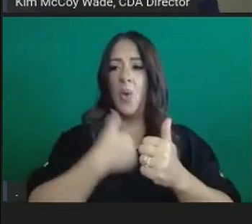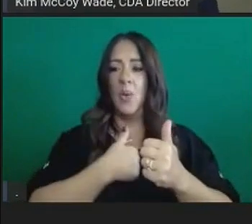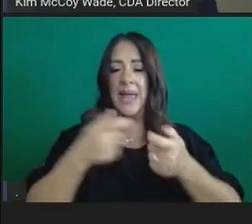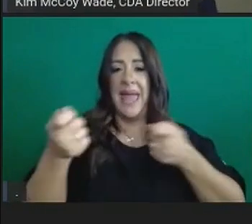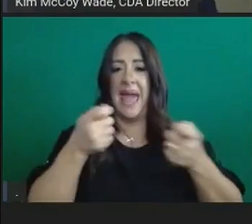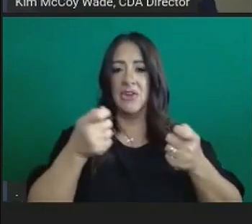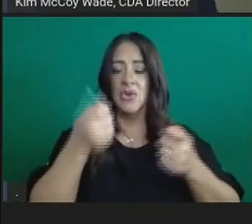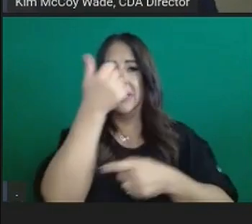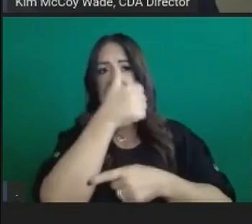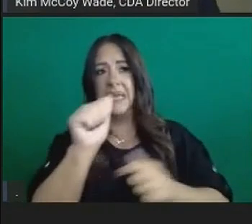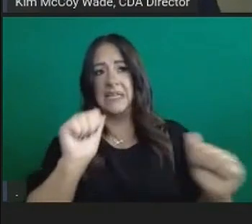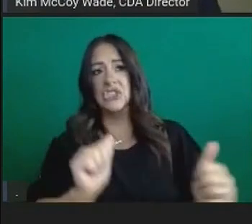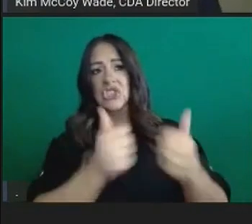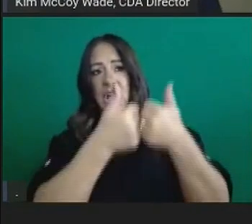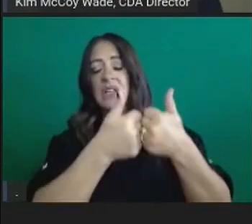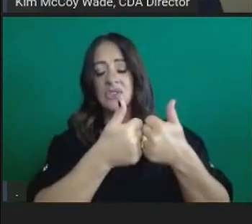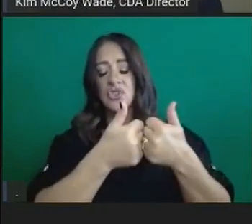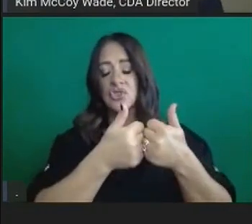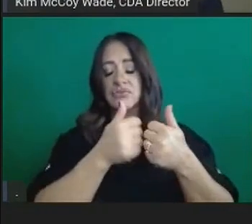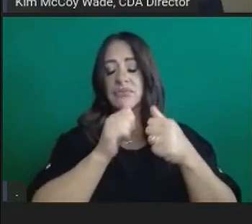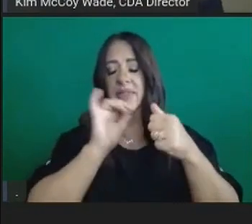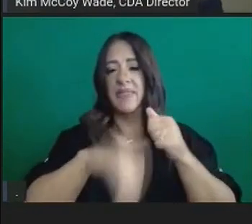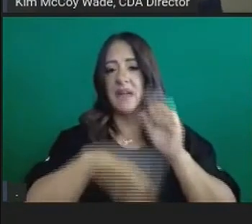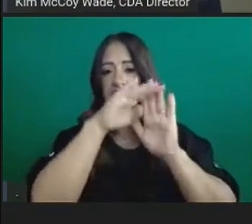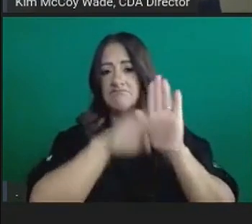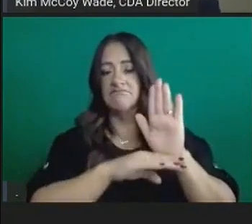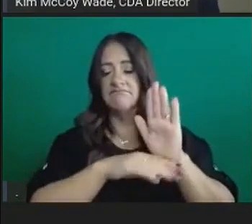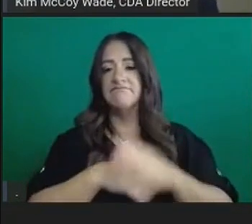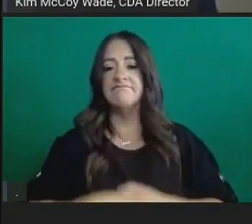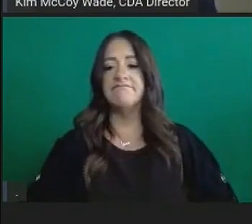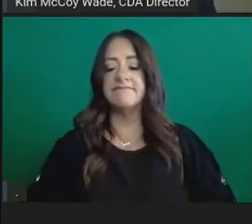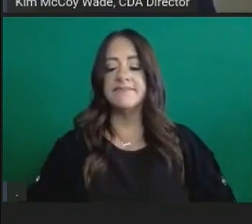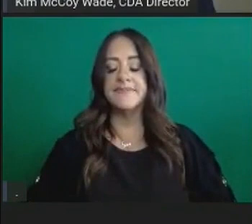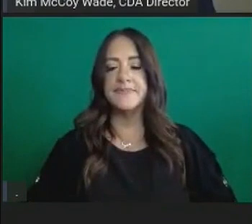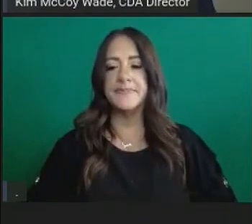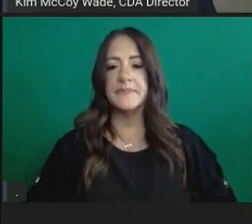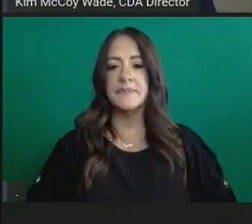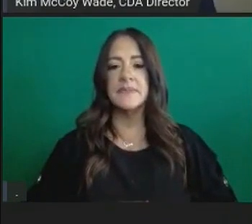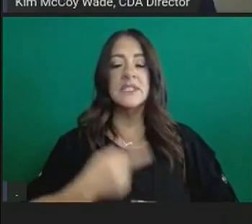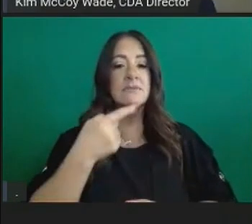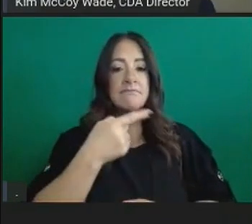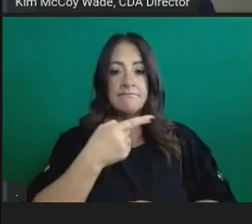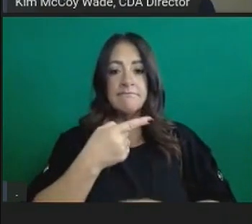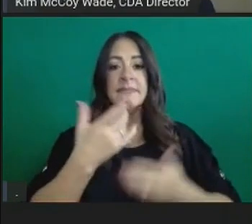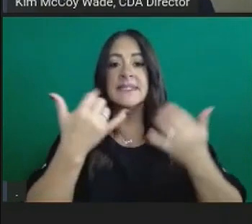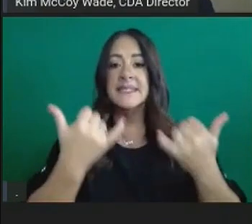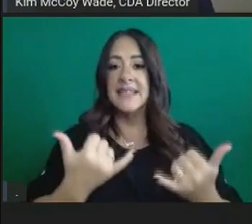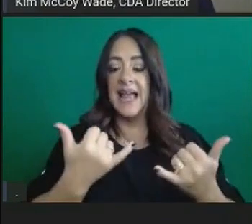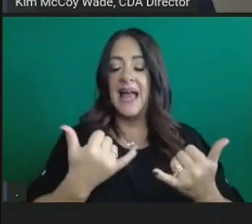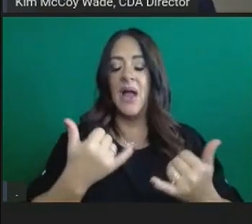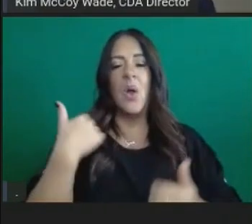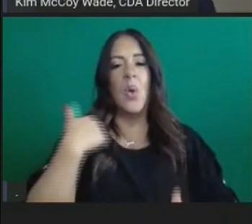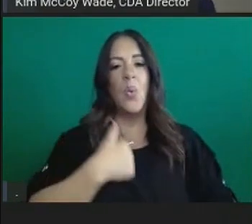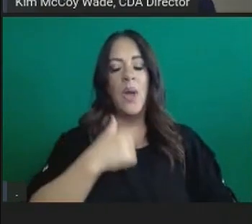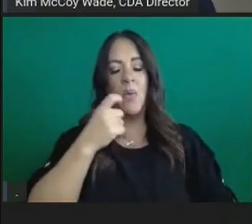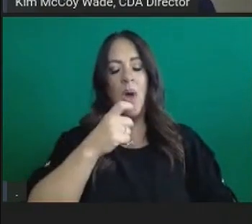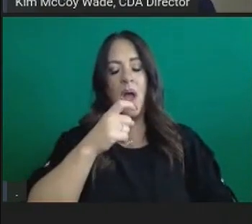PARTNERS, COUNTY PARTNERS SO THAT PEOPLE DO HAVE THE CONFIDENCE ABOUT HOW WE ARE NAVIGATING THAT VERY